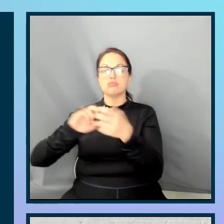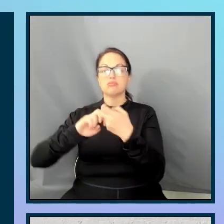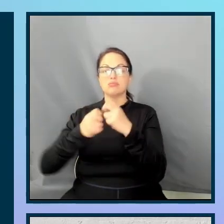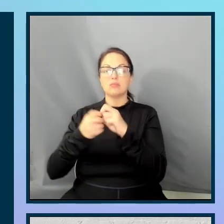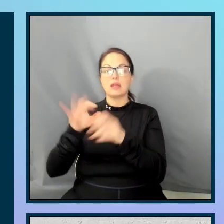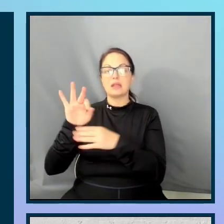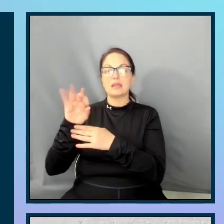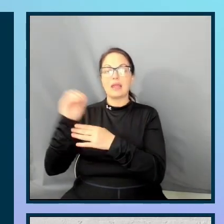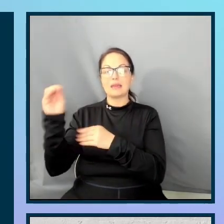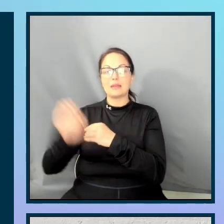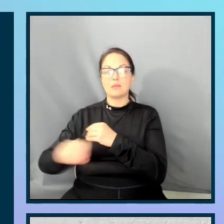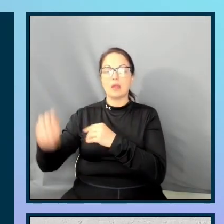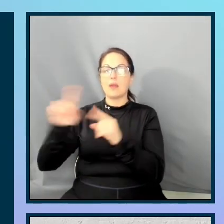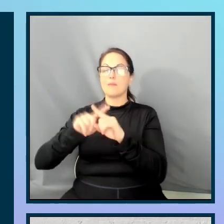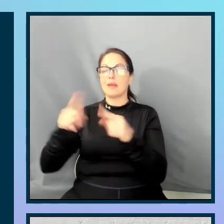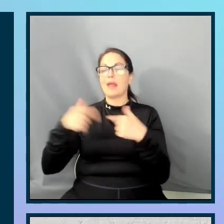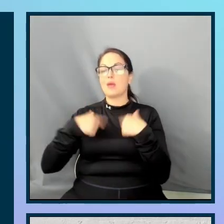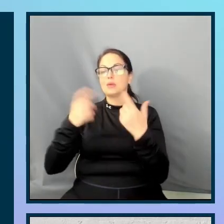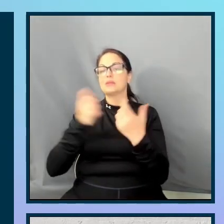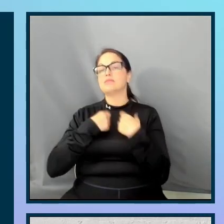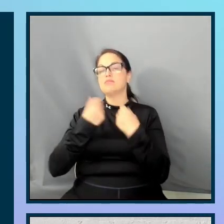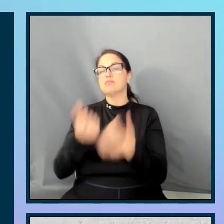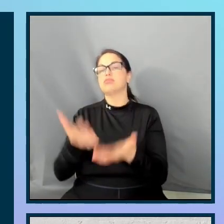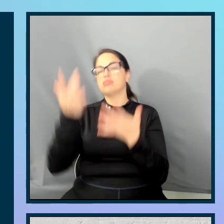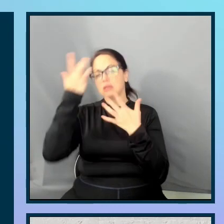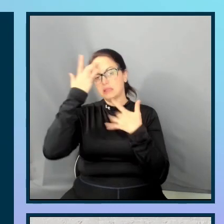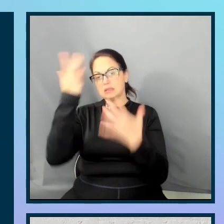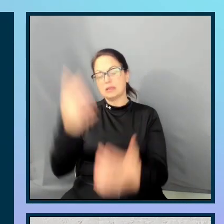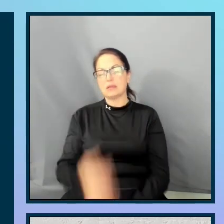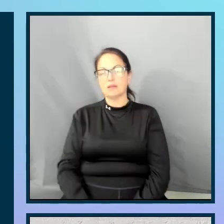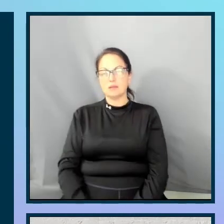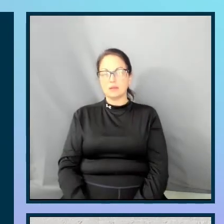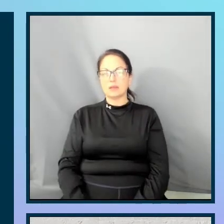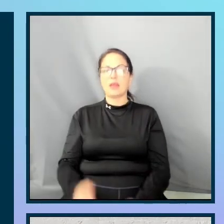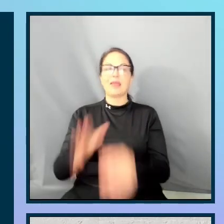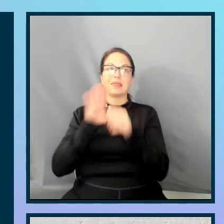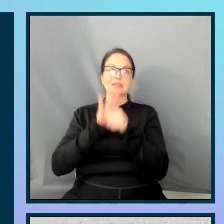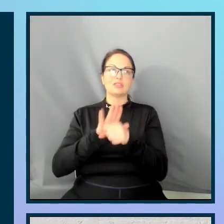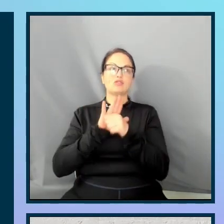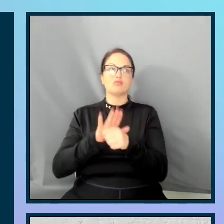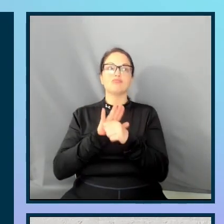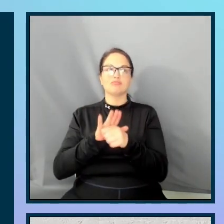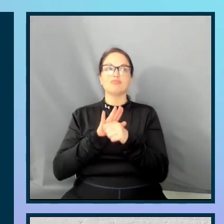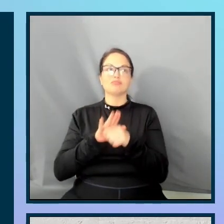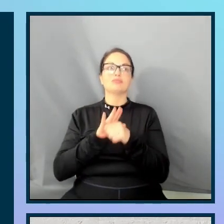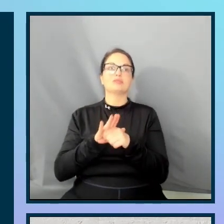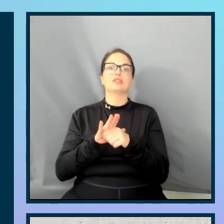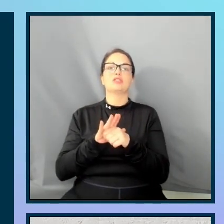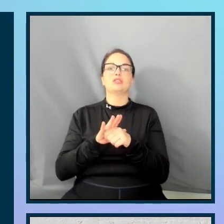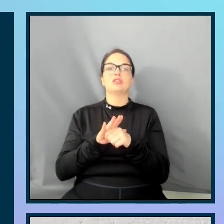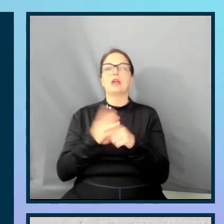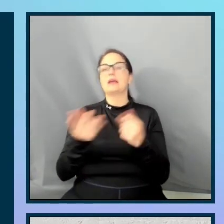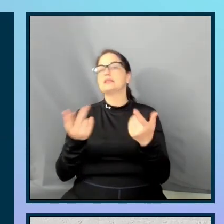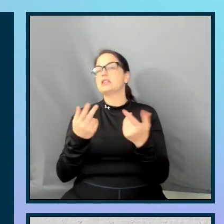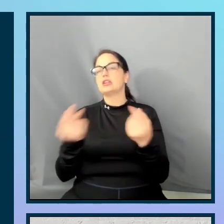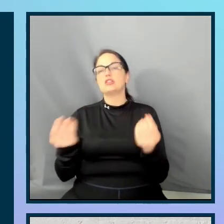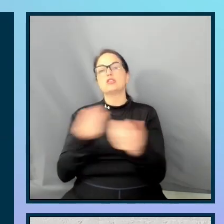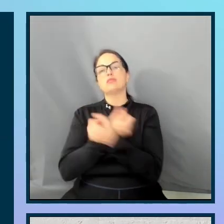But I was so burnt out and sick. The stress and the pressure I put on myself to give everything I had to the students